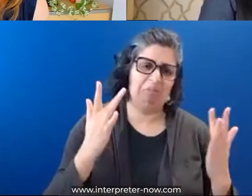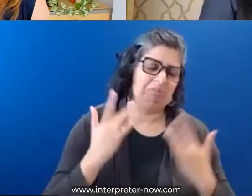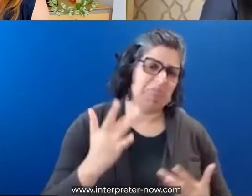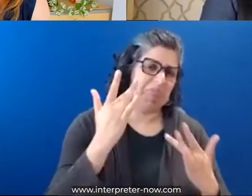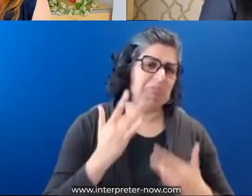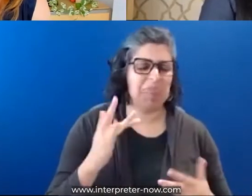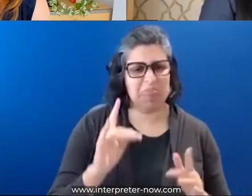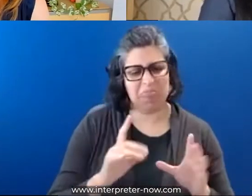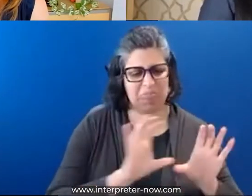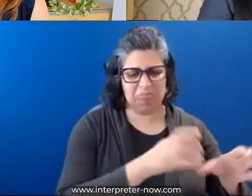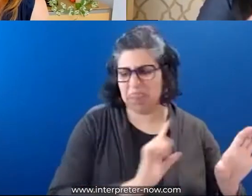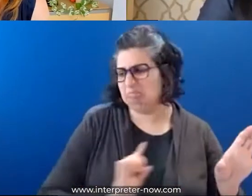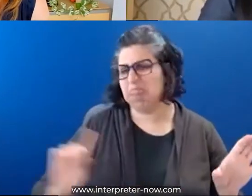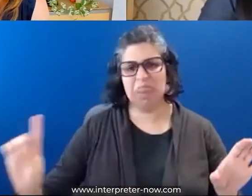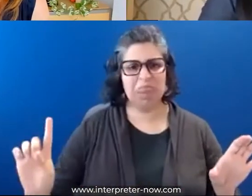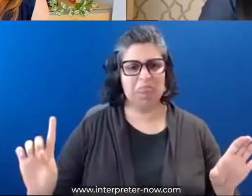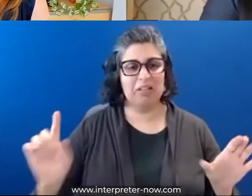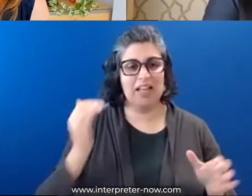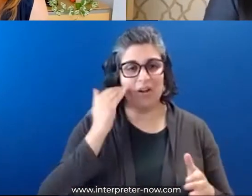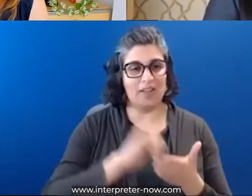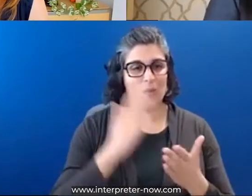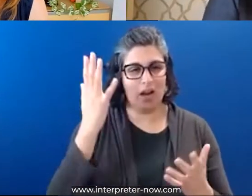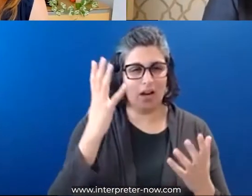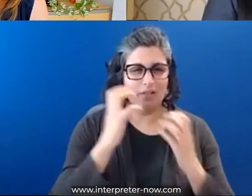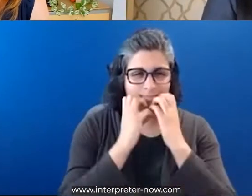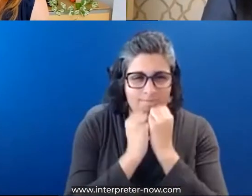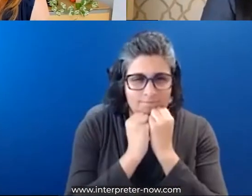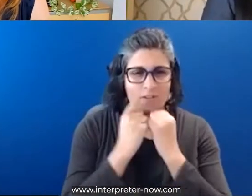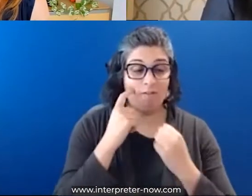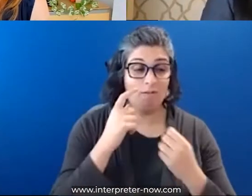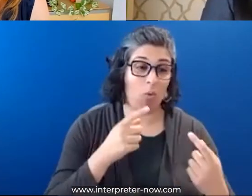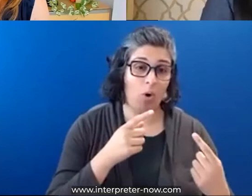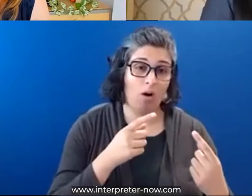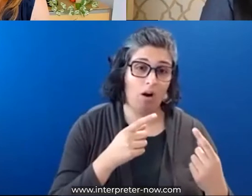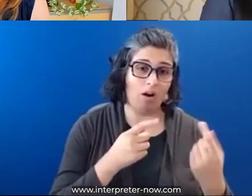I'm left out and left behind." I know that's why I have a passion for fighting for those who are left out and left behind.